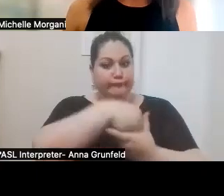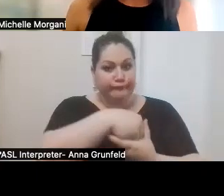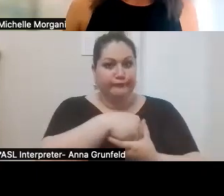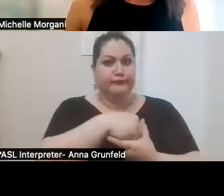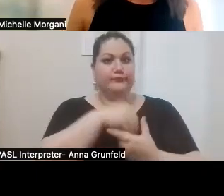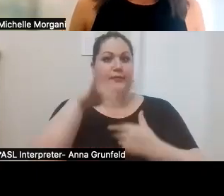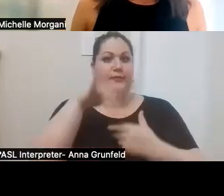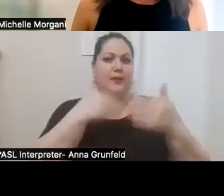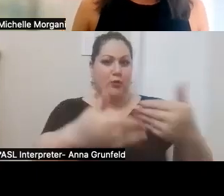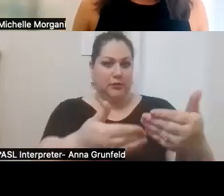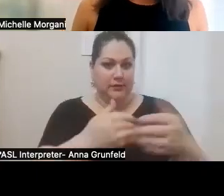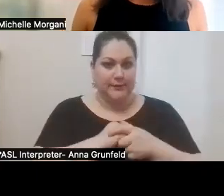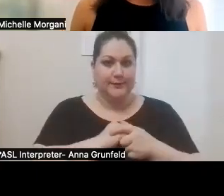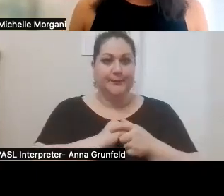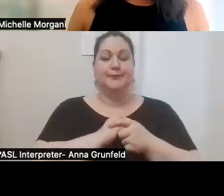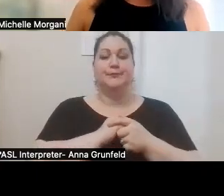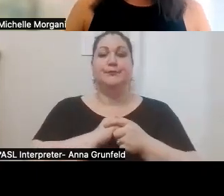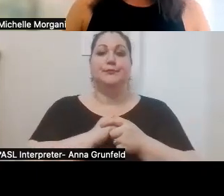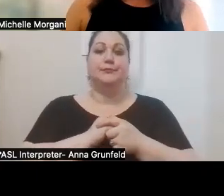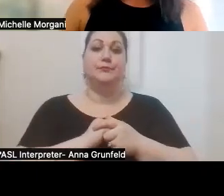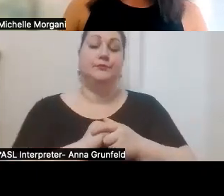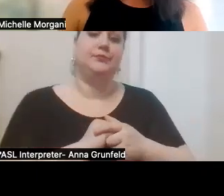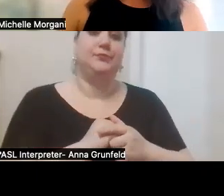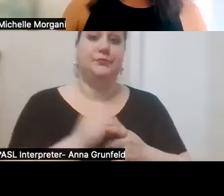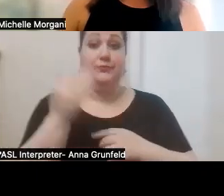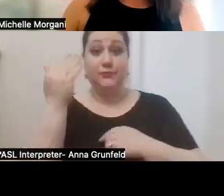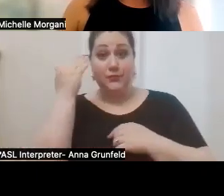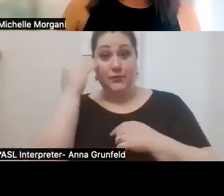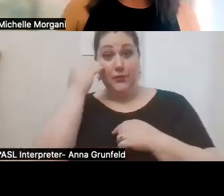So, we know that if a student is now in a professional program,